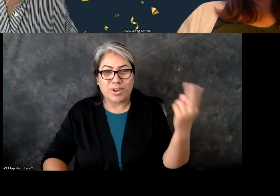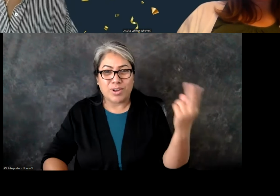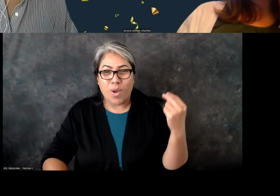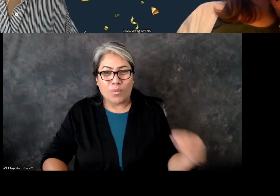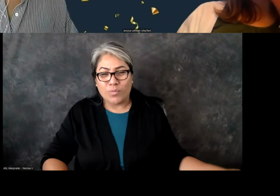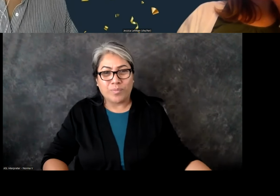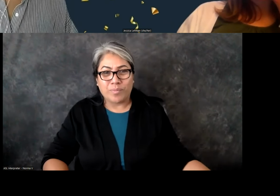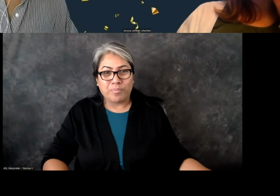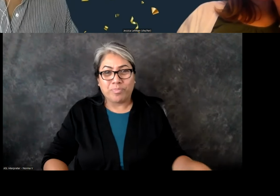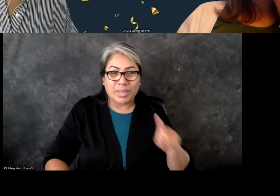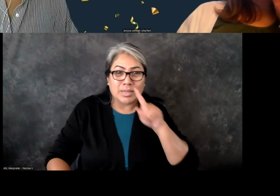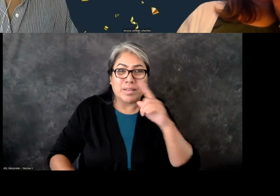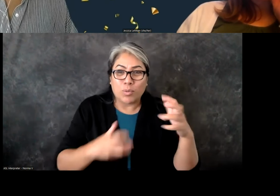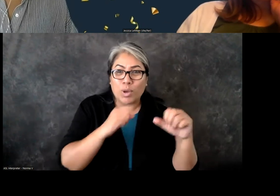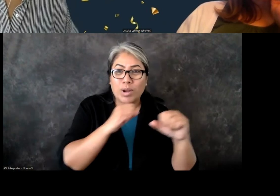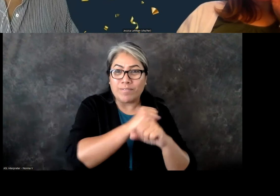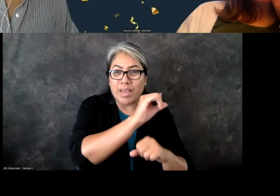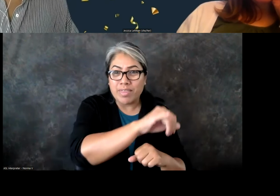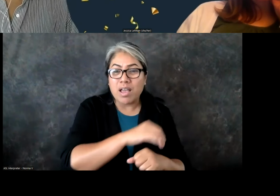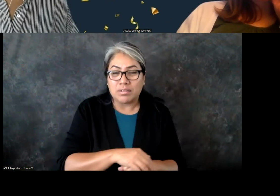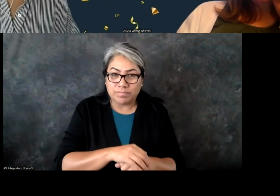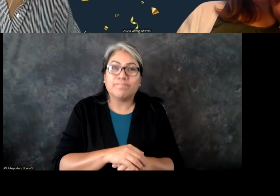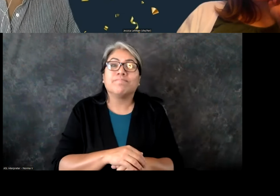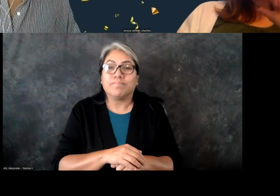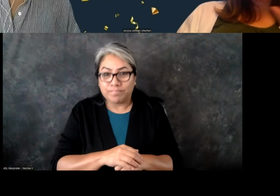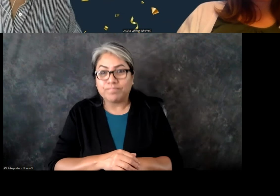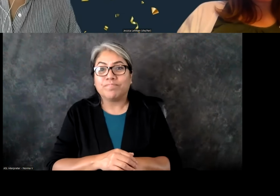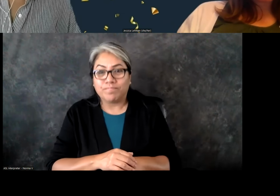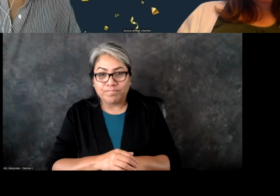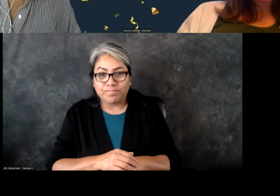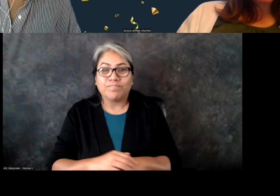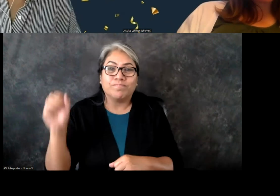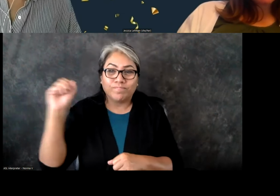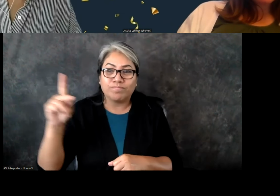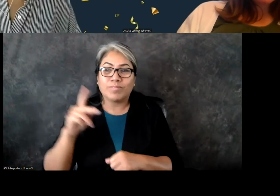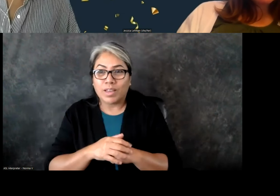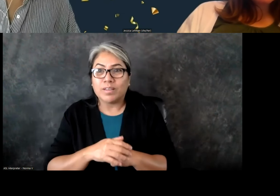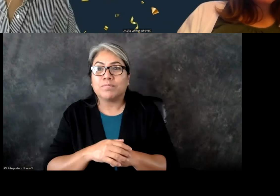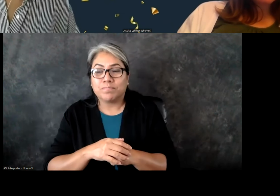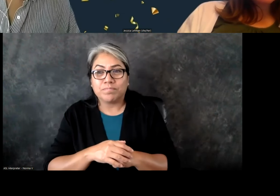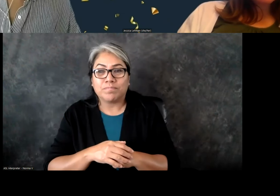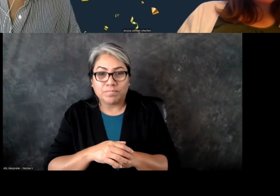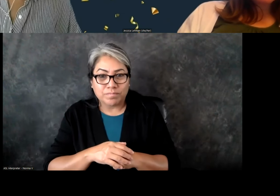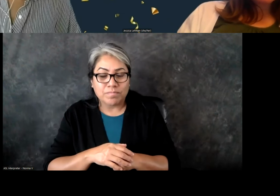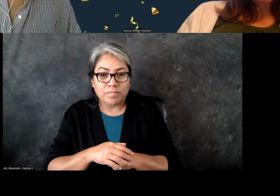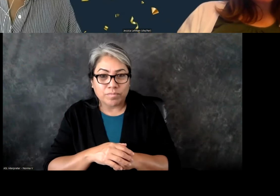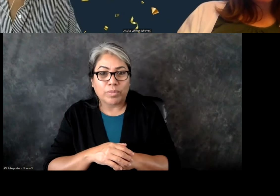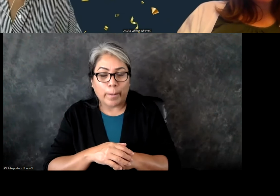including older people can get every month through SSI. It is currently around $900. Does anybody think that is